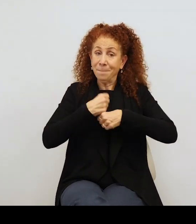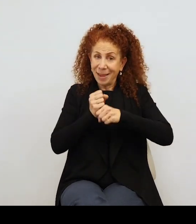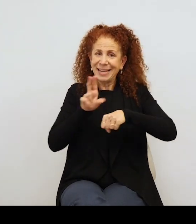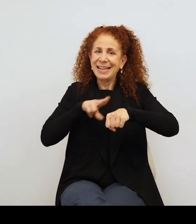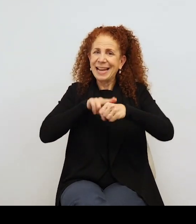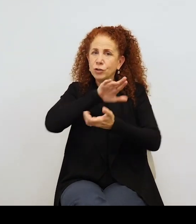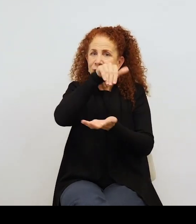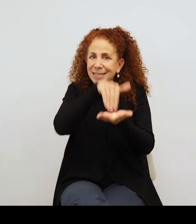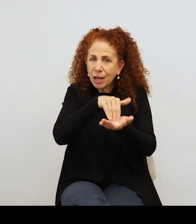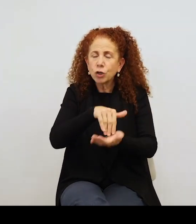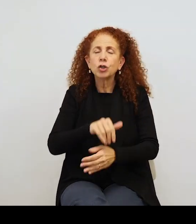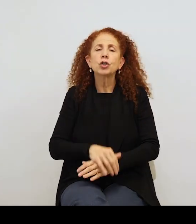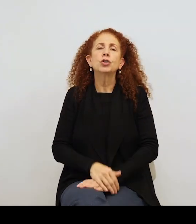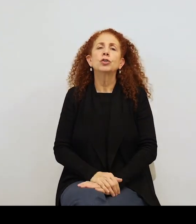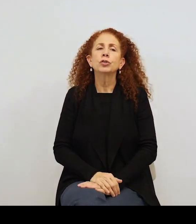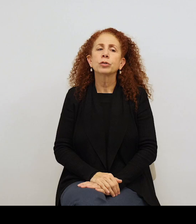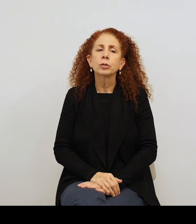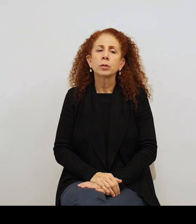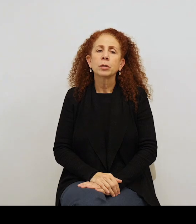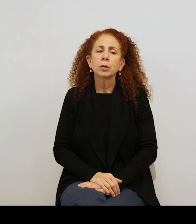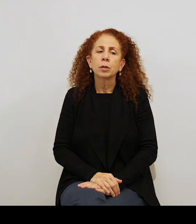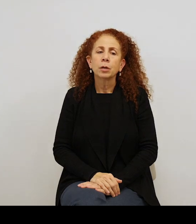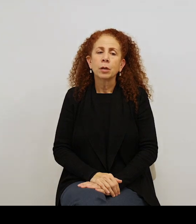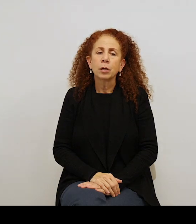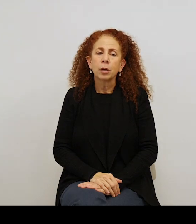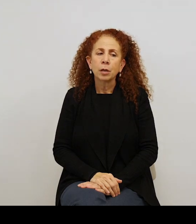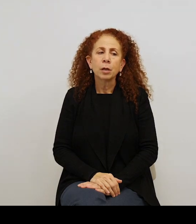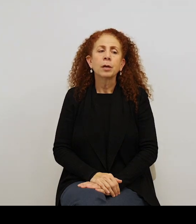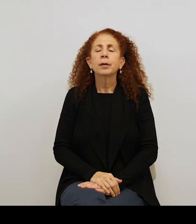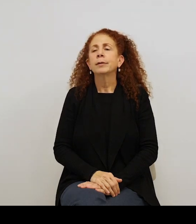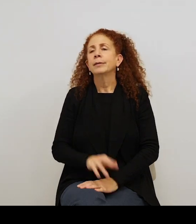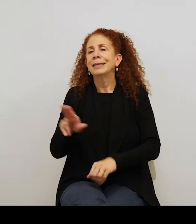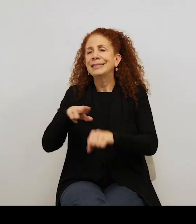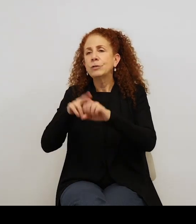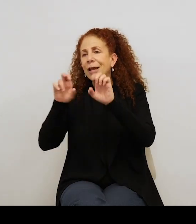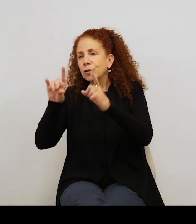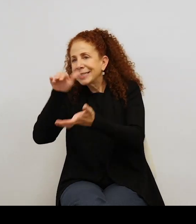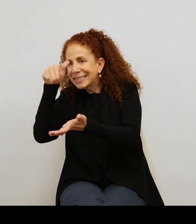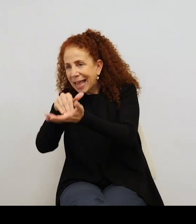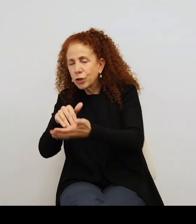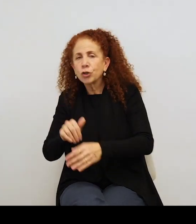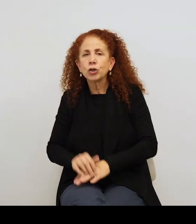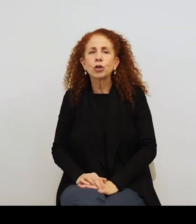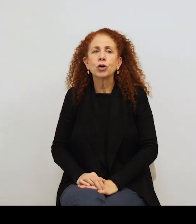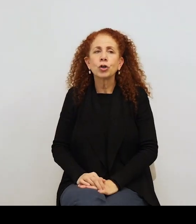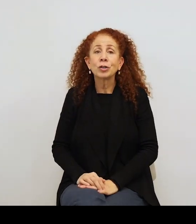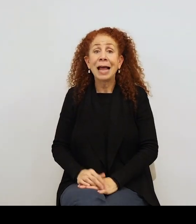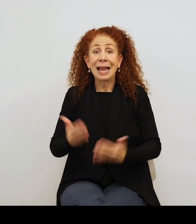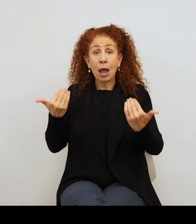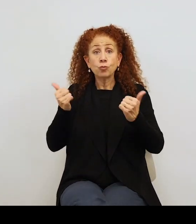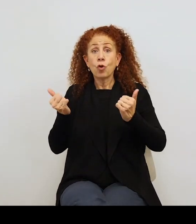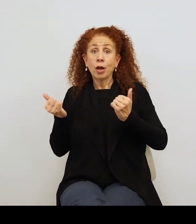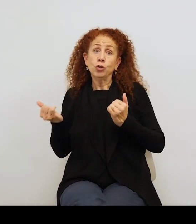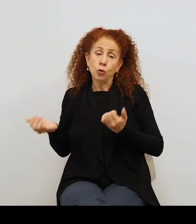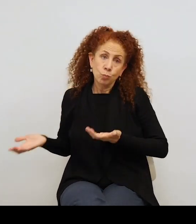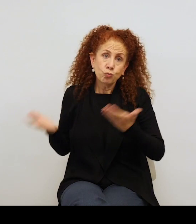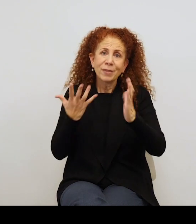and environmental education centers, and I'm now trying to take that outdoors.